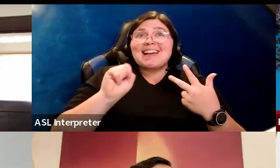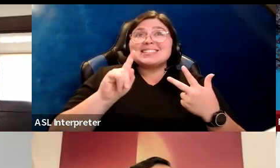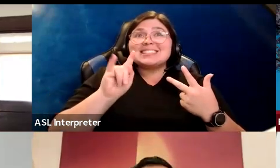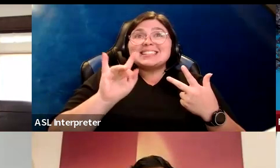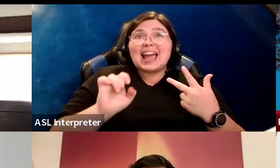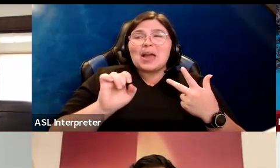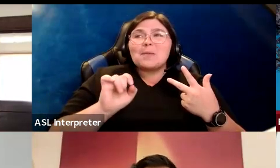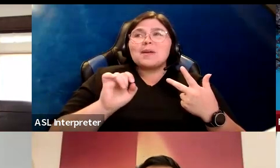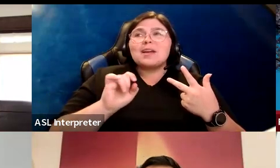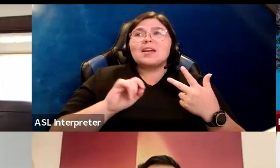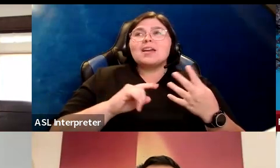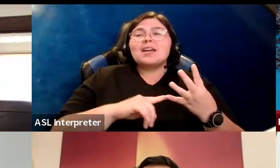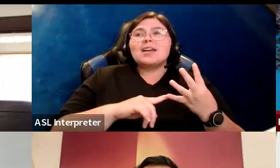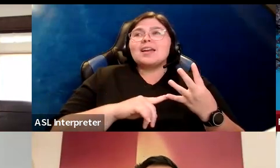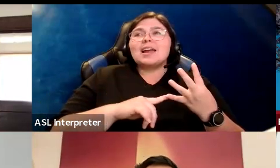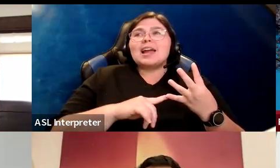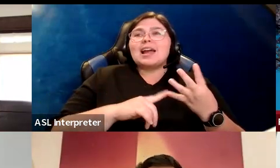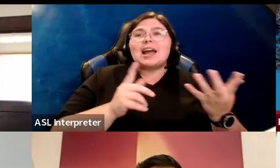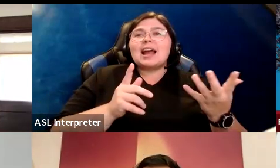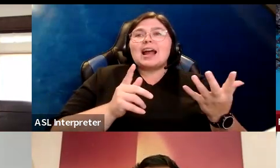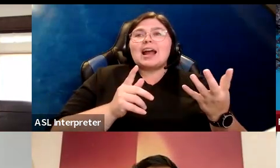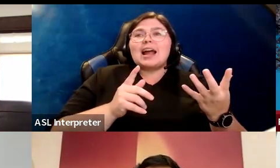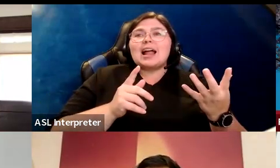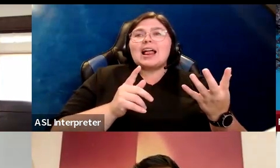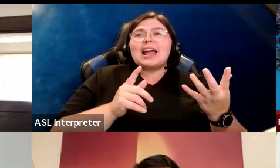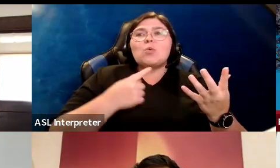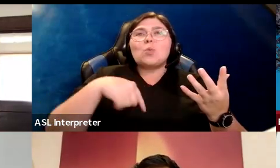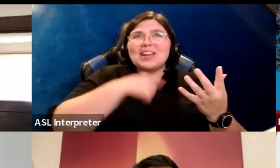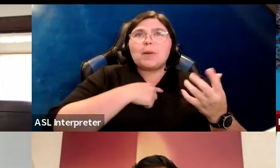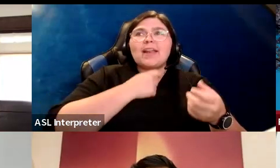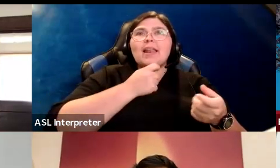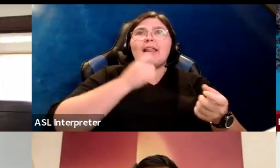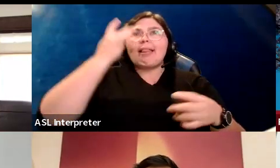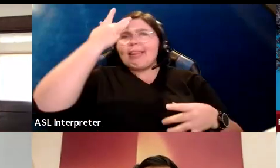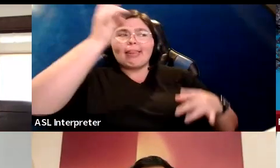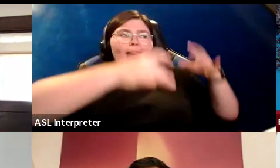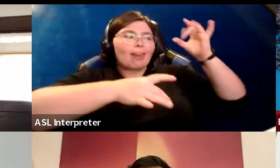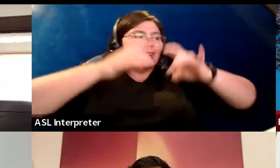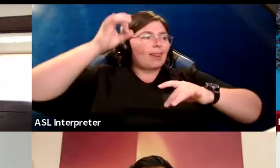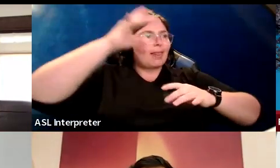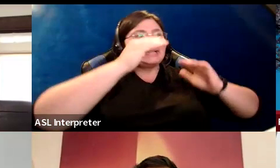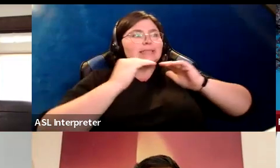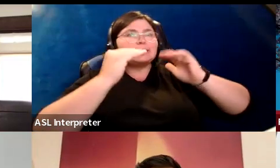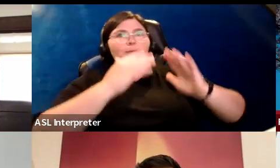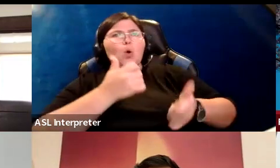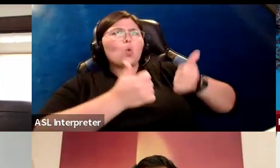Lycos. And we have been always trading tips with colleagues. Which search engine does the best?